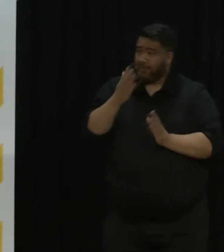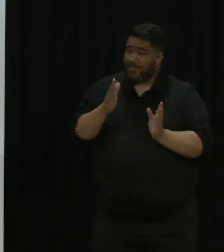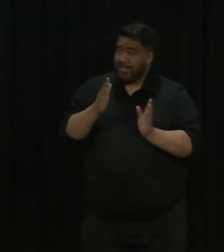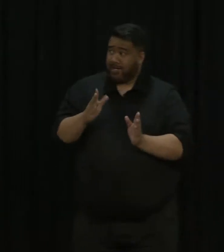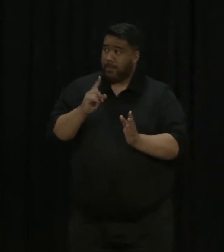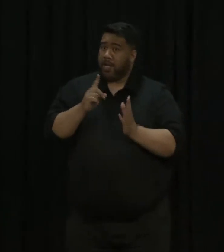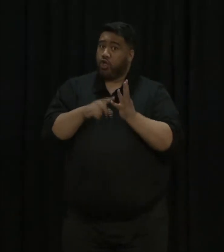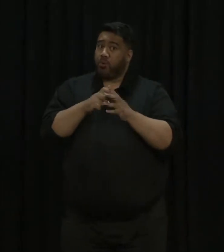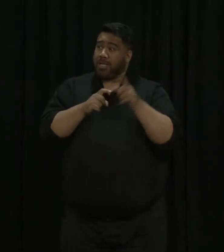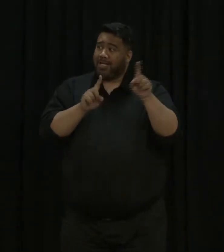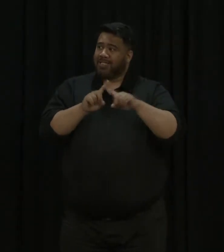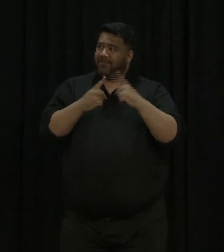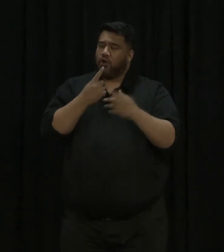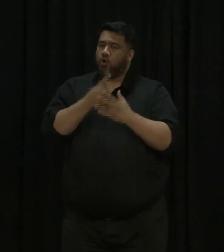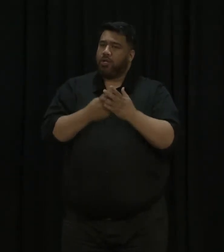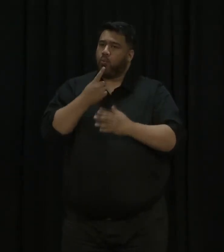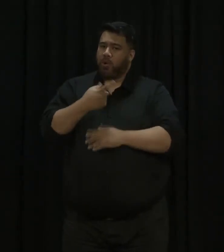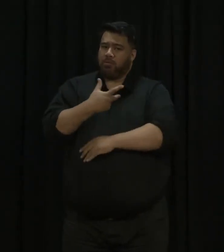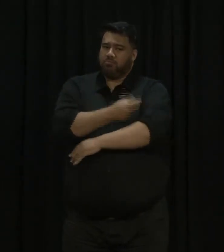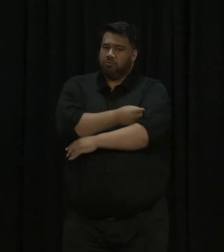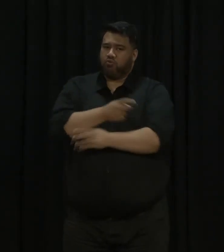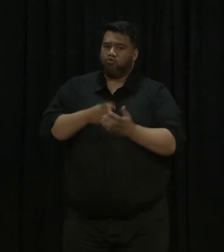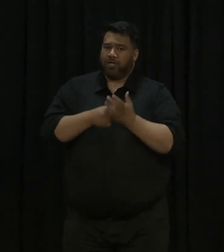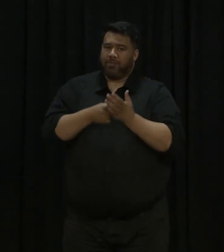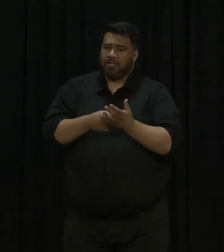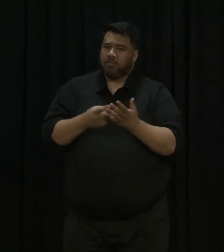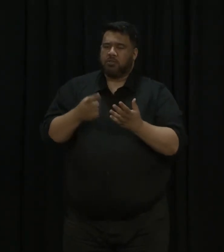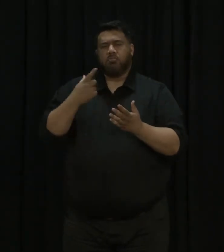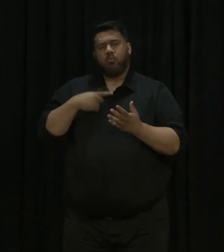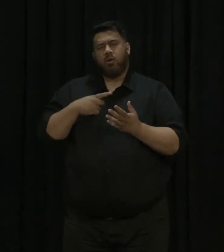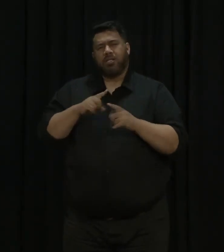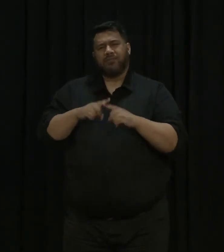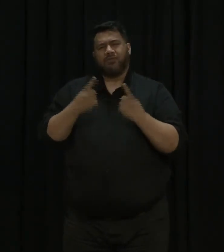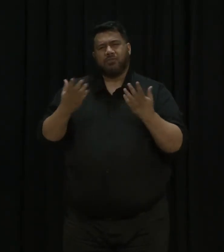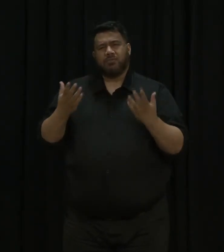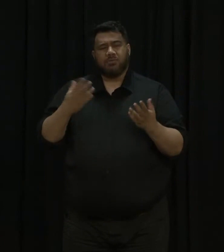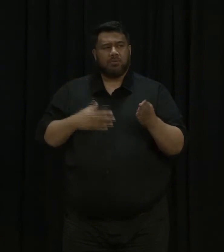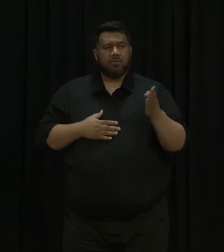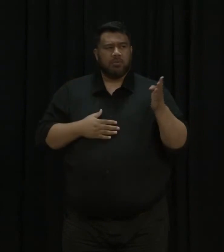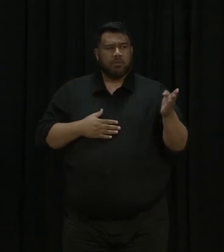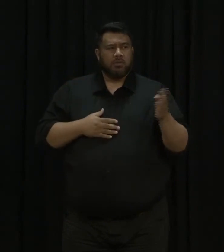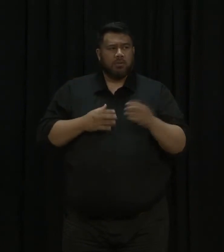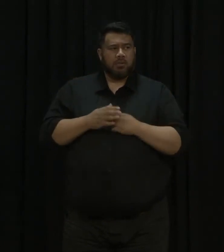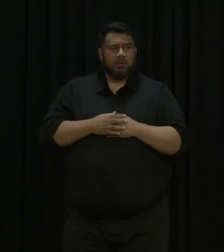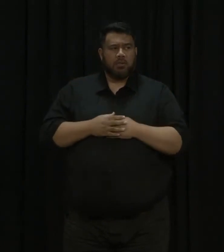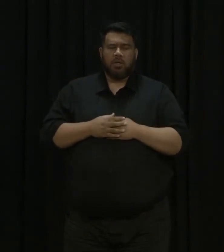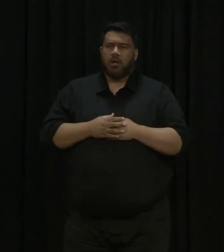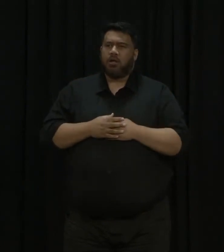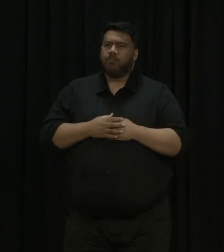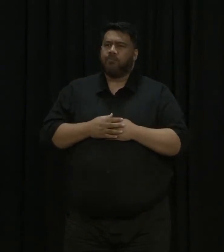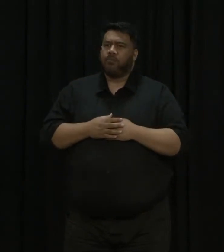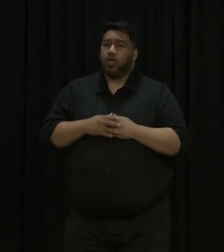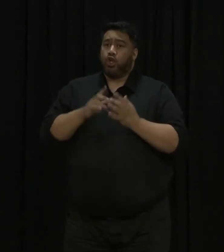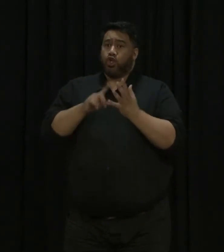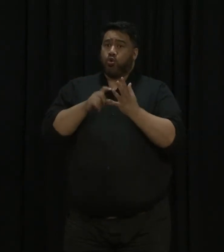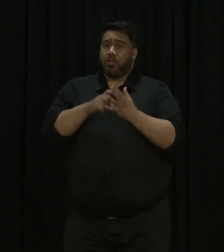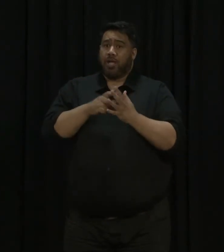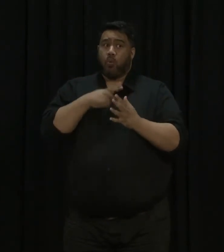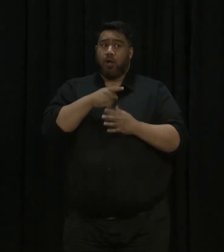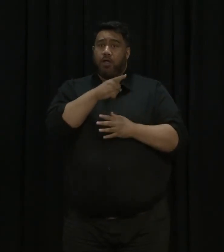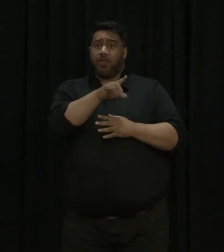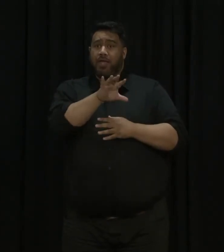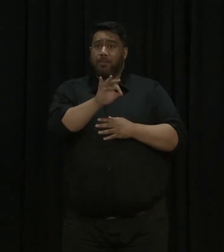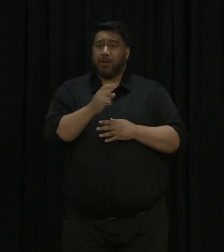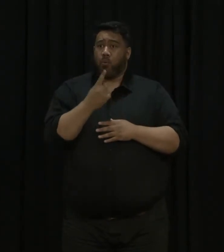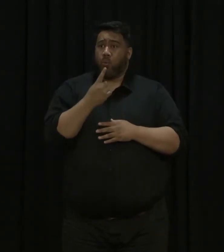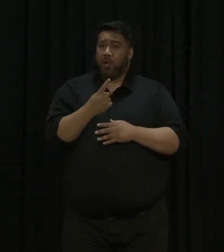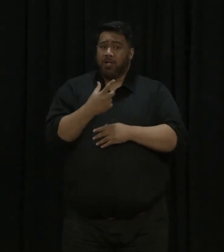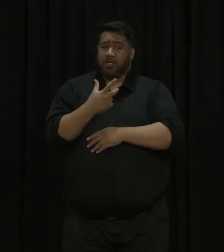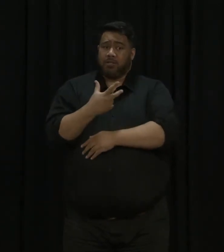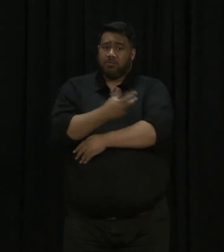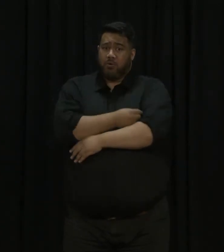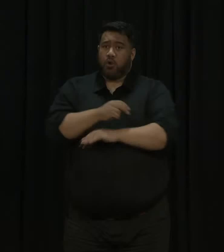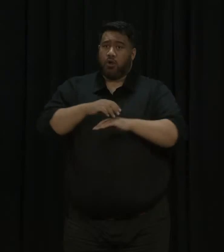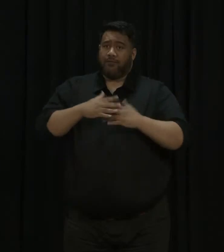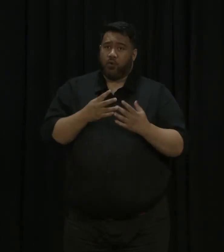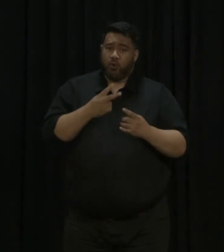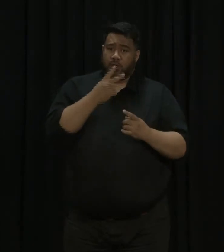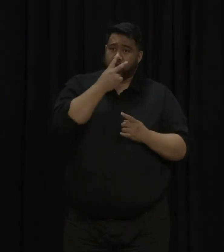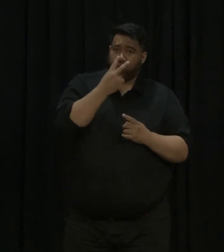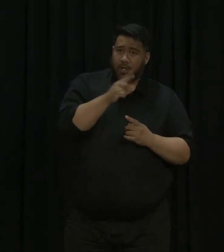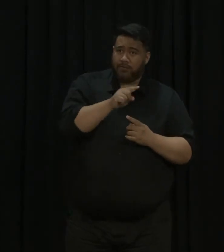Zealand recommended to Pfizer